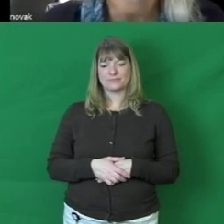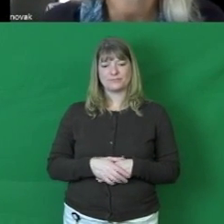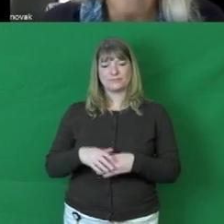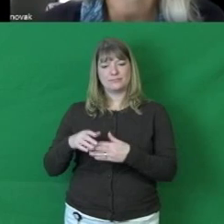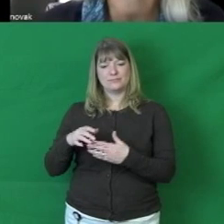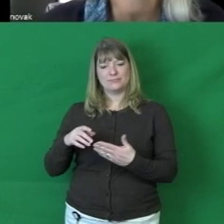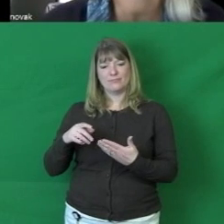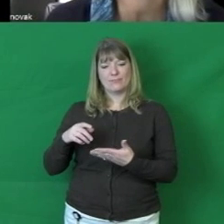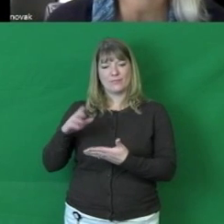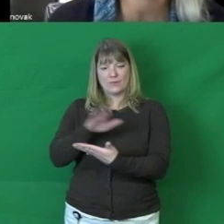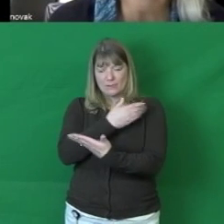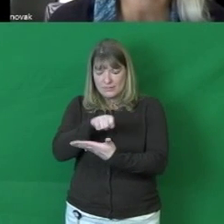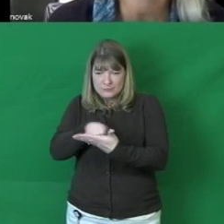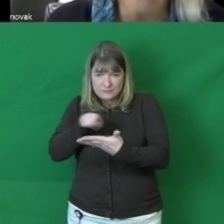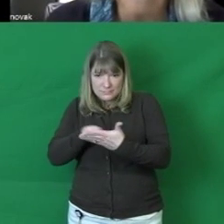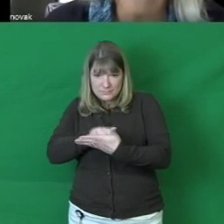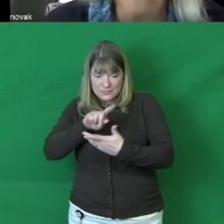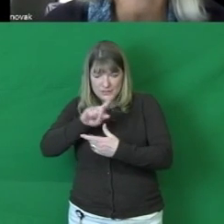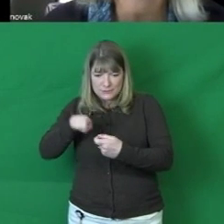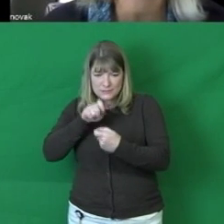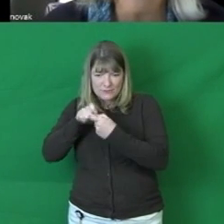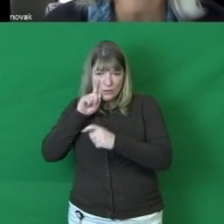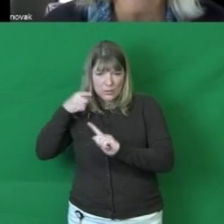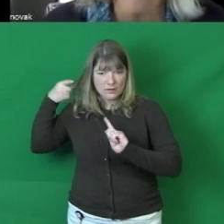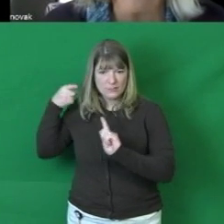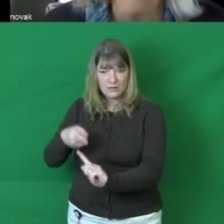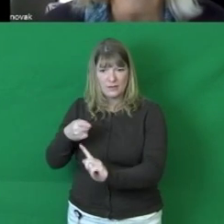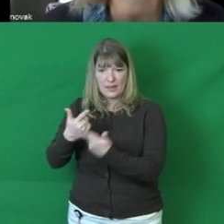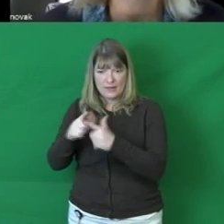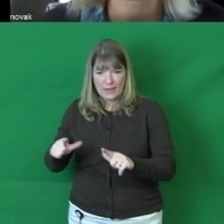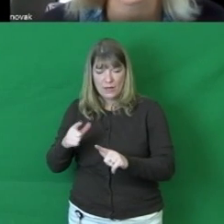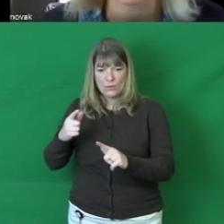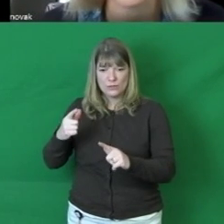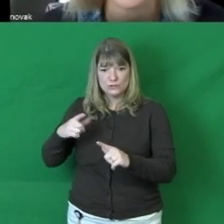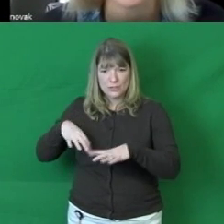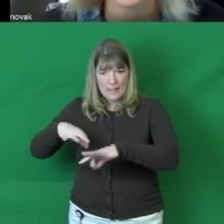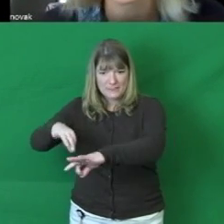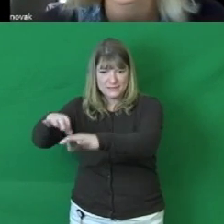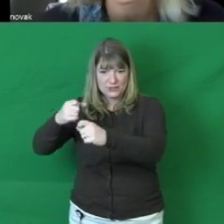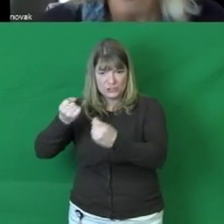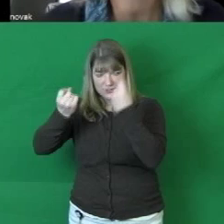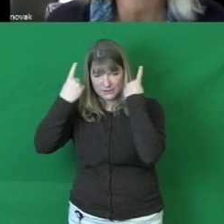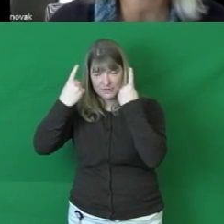Writing songs with specific directives that target language composition objectives.